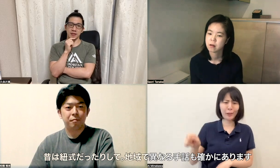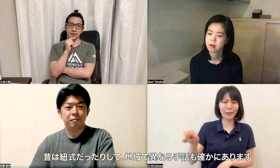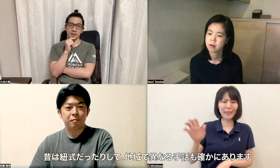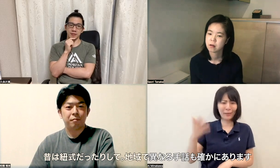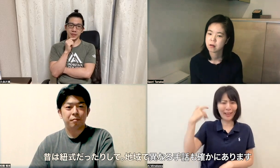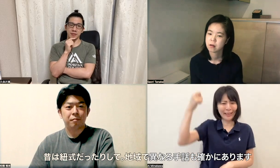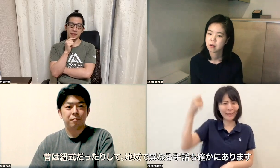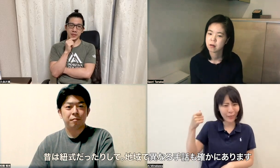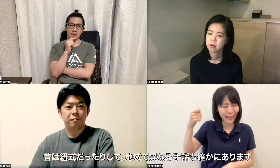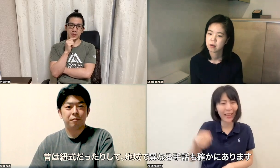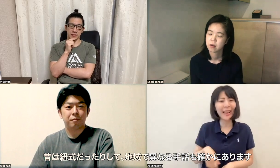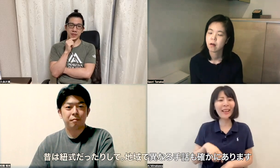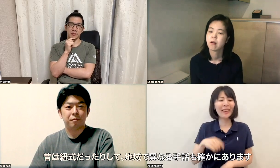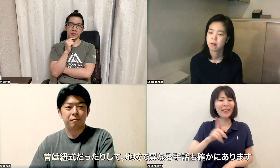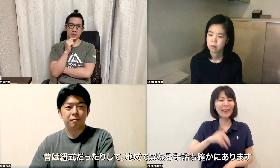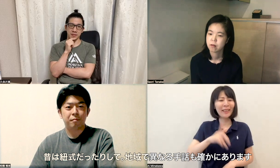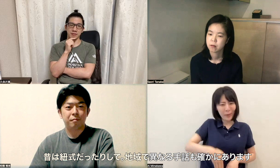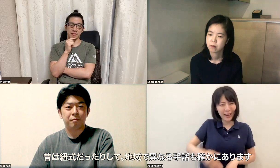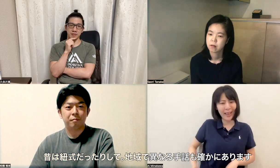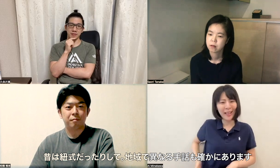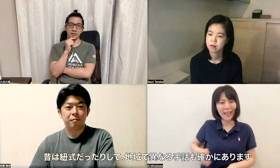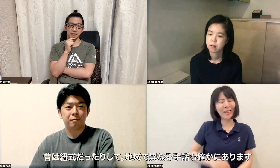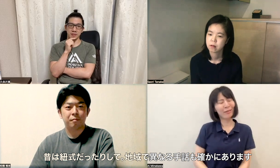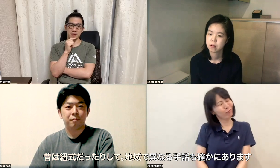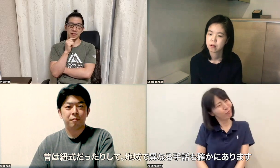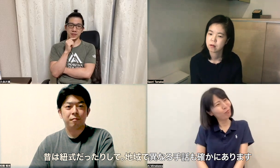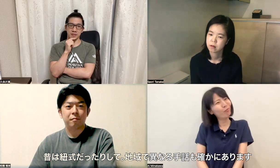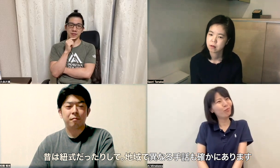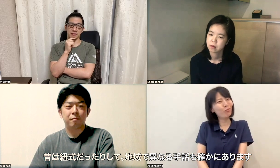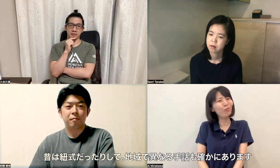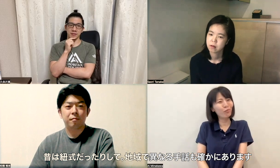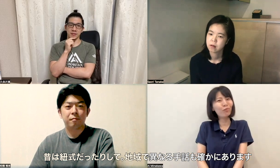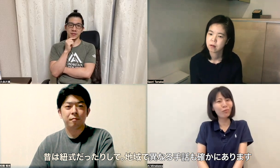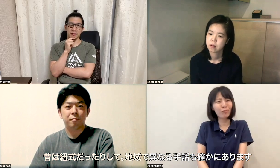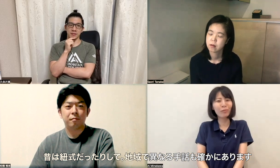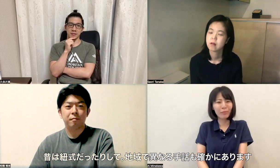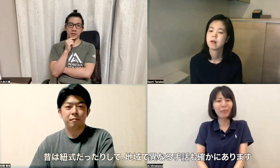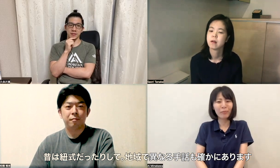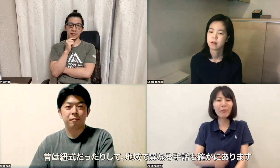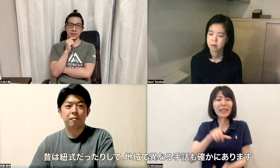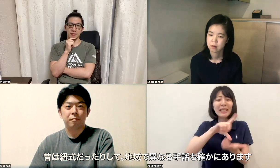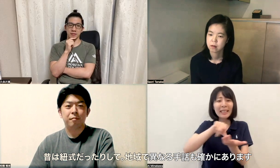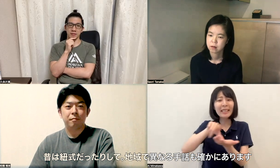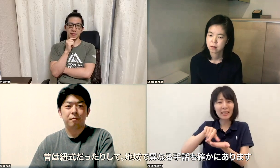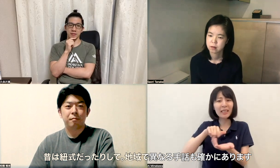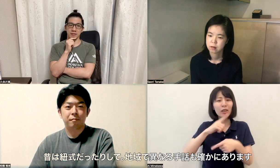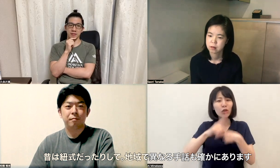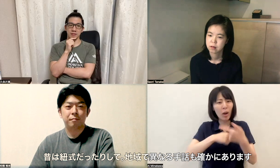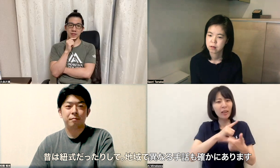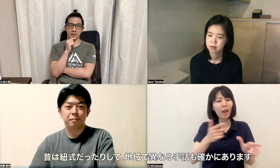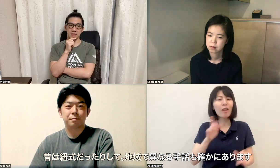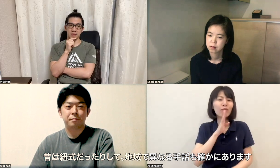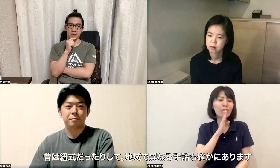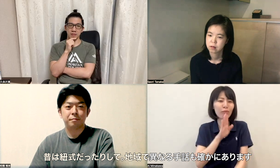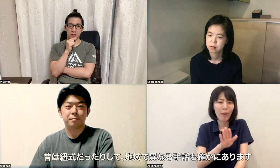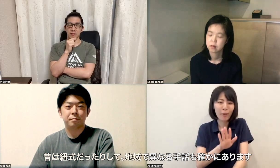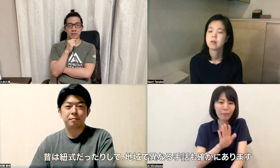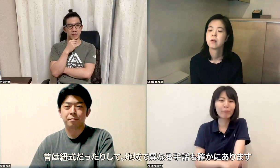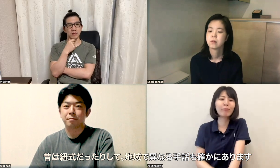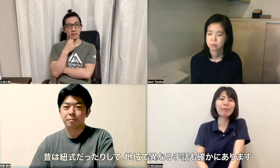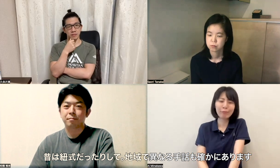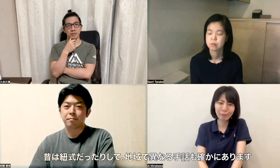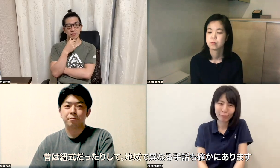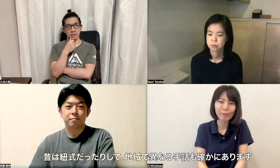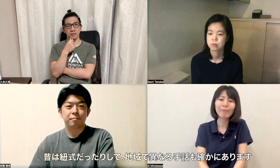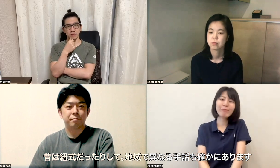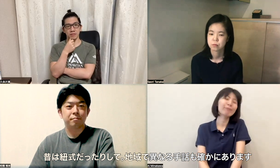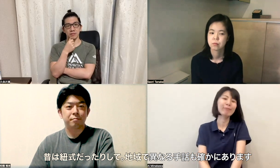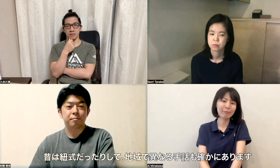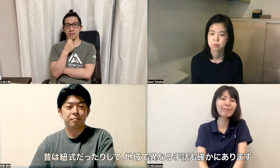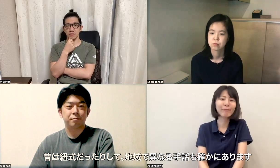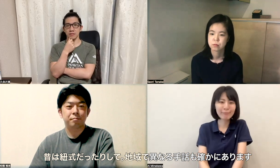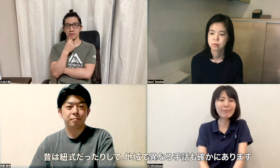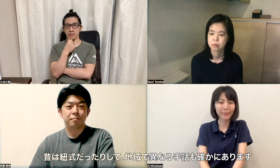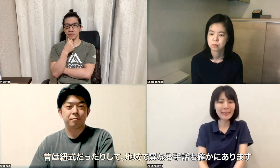but they used to use string-type. There are certainly regionally different JSL, thought.